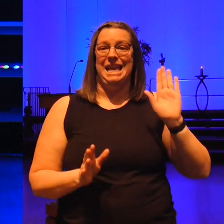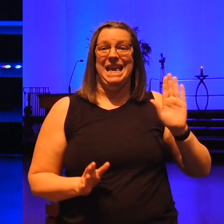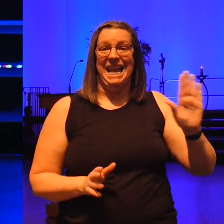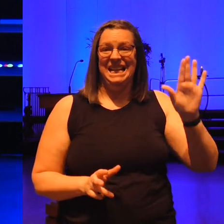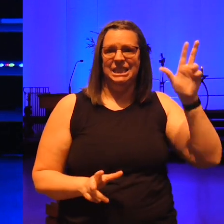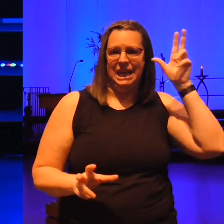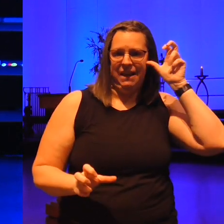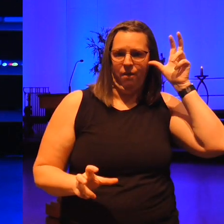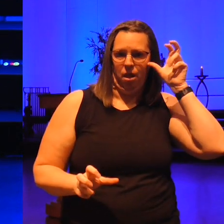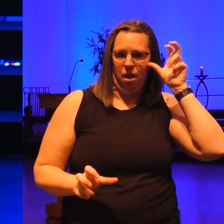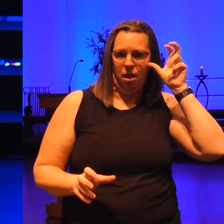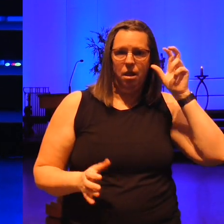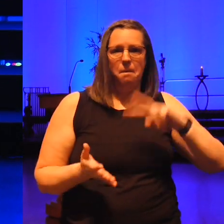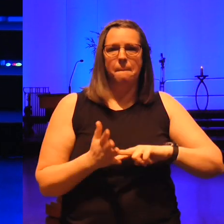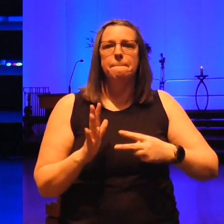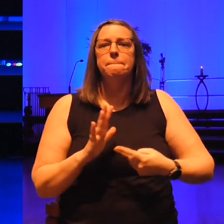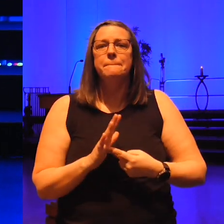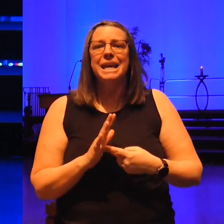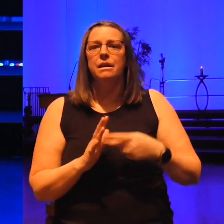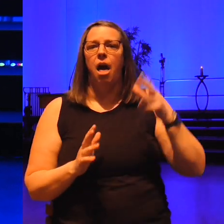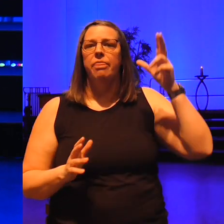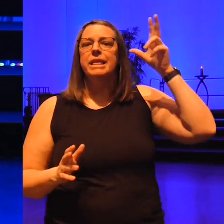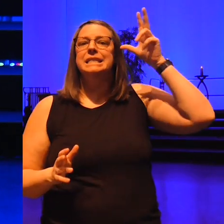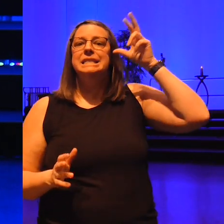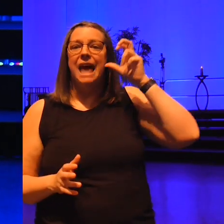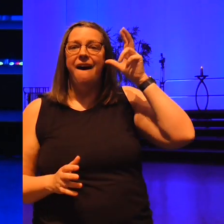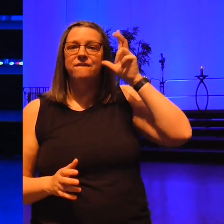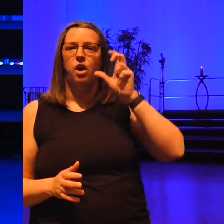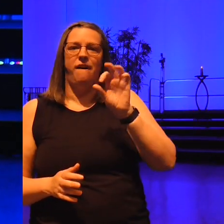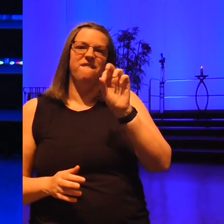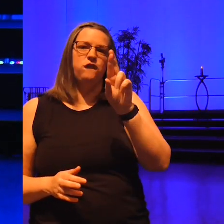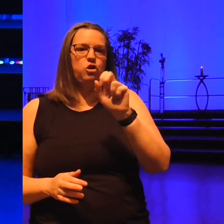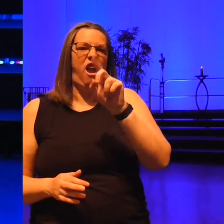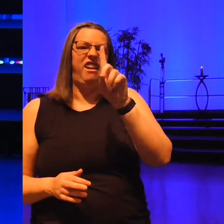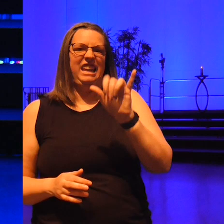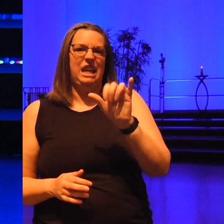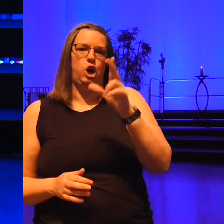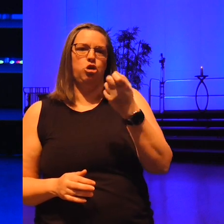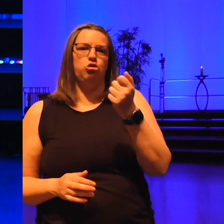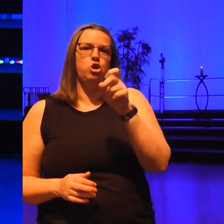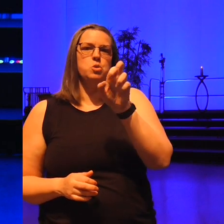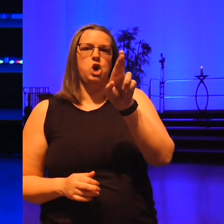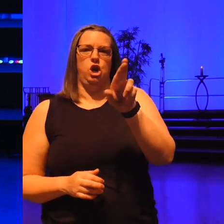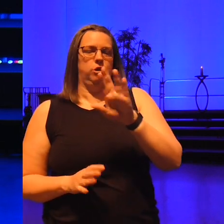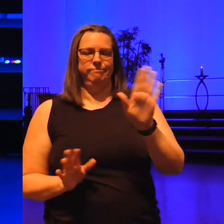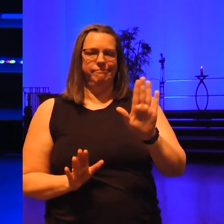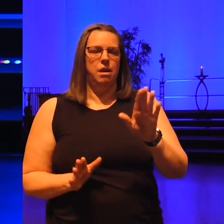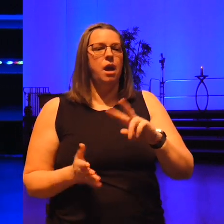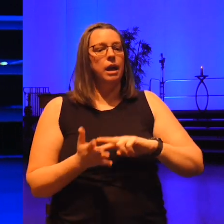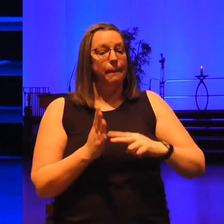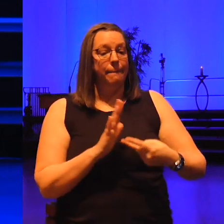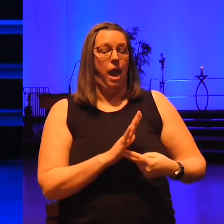he didn't mean the devil Freddy Krueger Michael Myers evil he meant that he was aware of his own